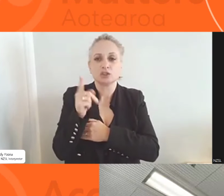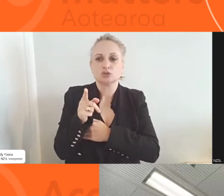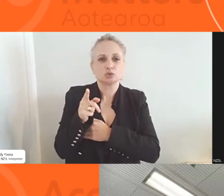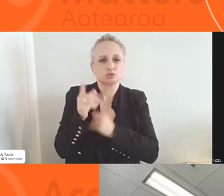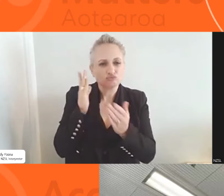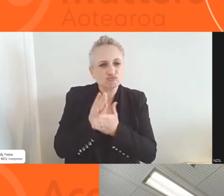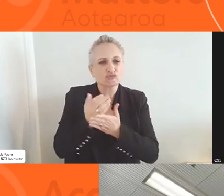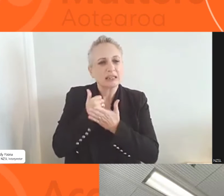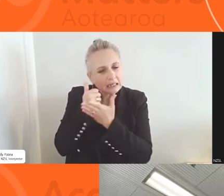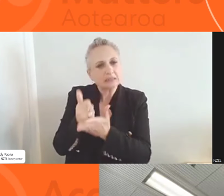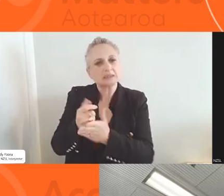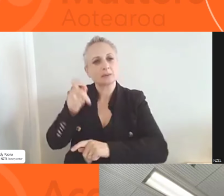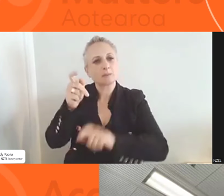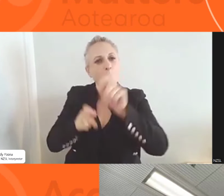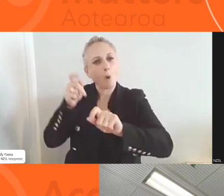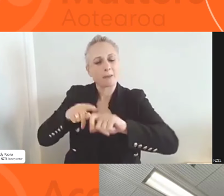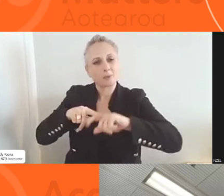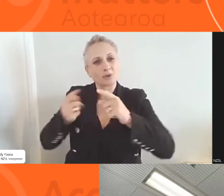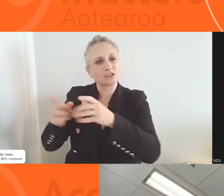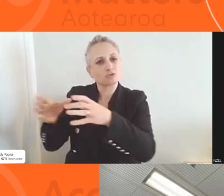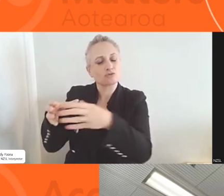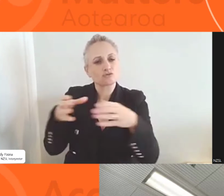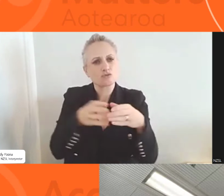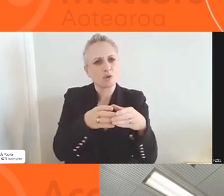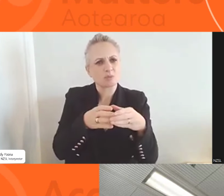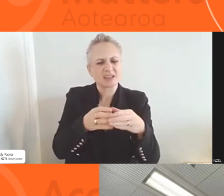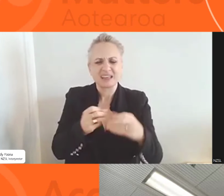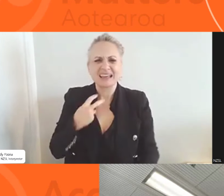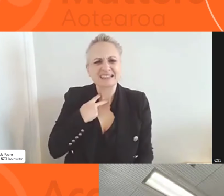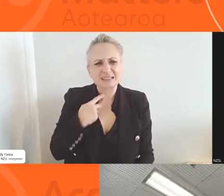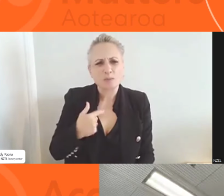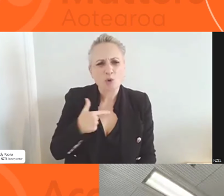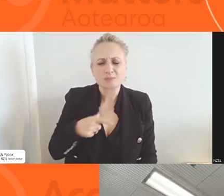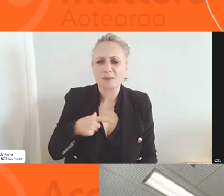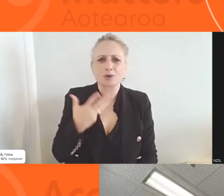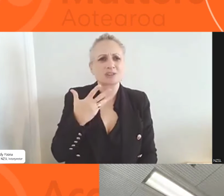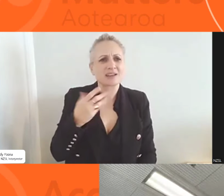And it really frustrates me that 50% of people are not owning homes,